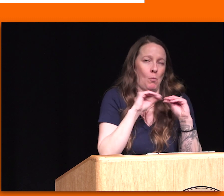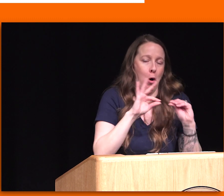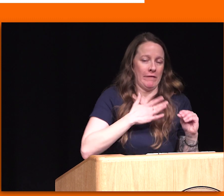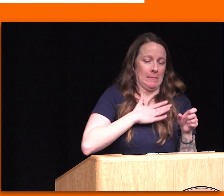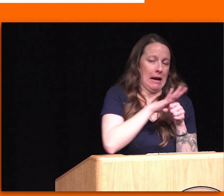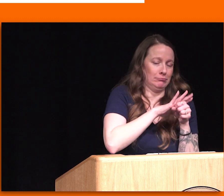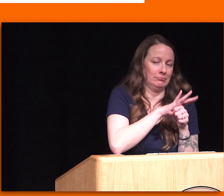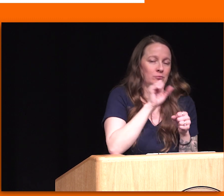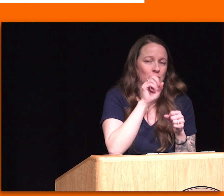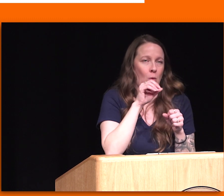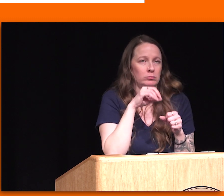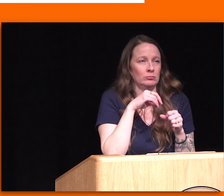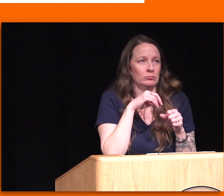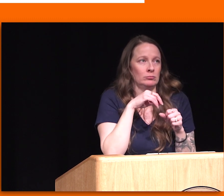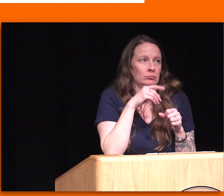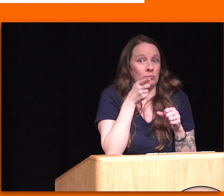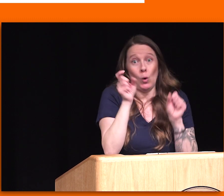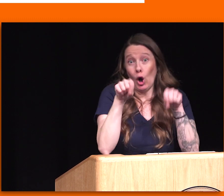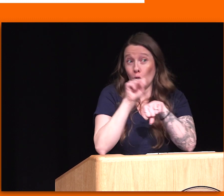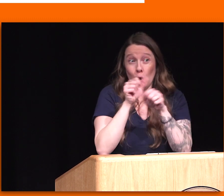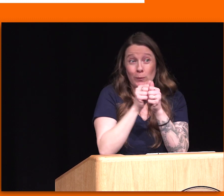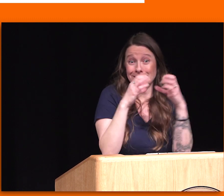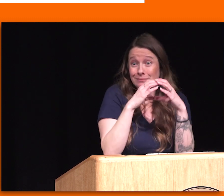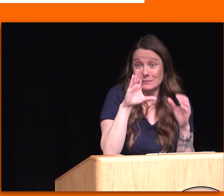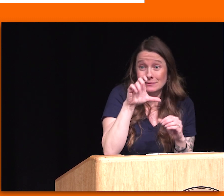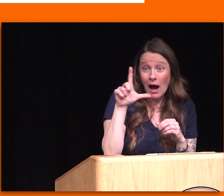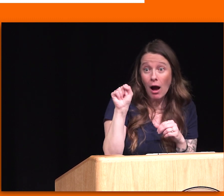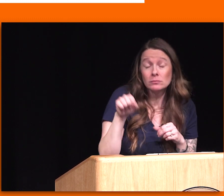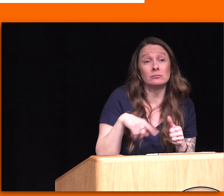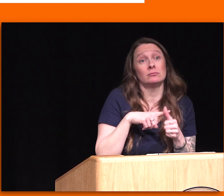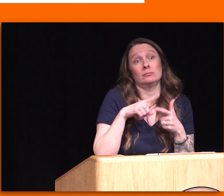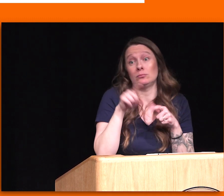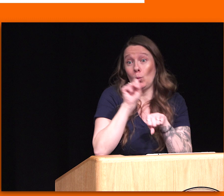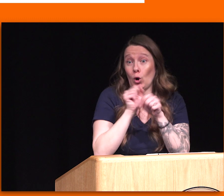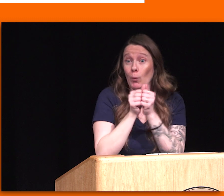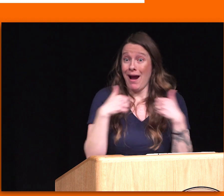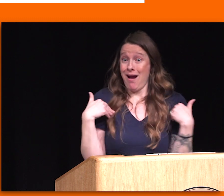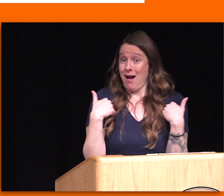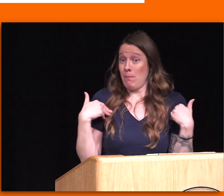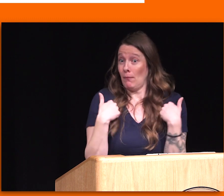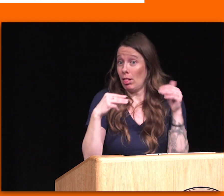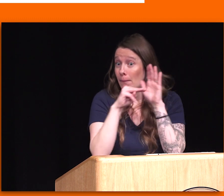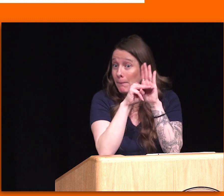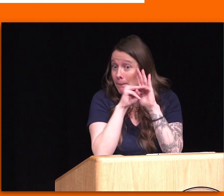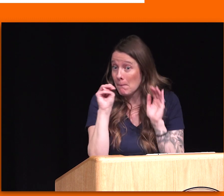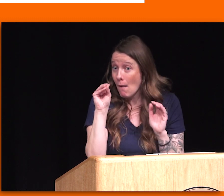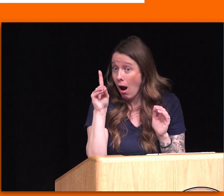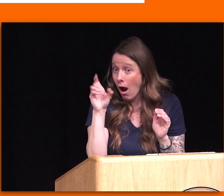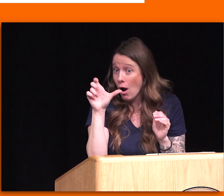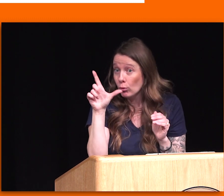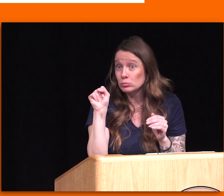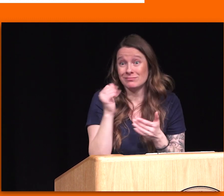Working in a wet lab is more of my preference. I can work with cells. I can work with animals.